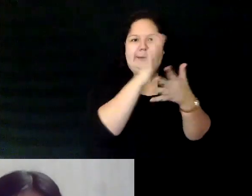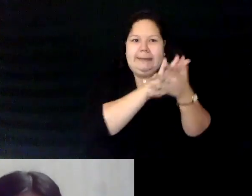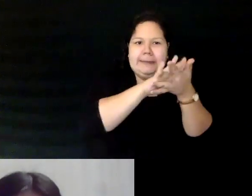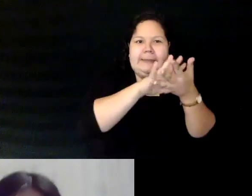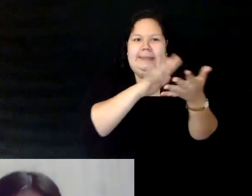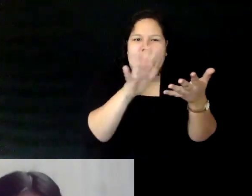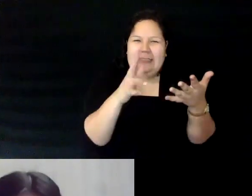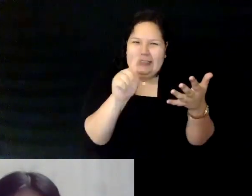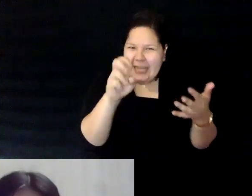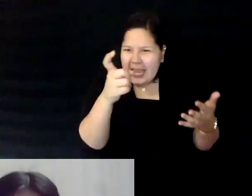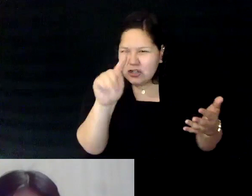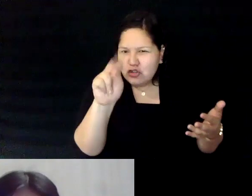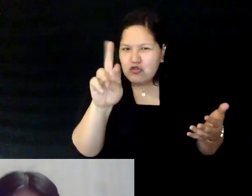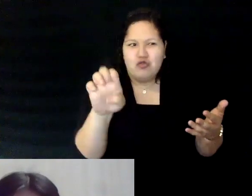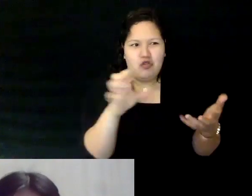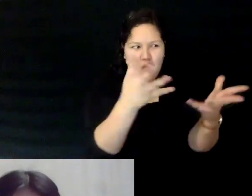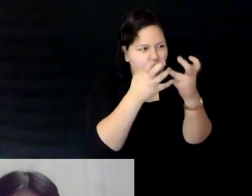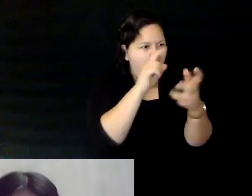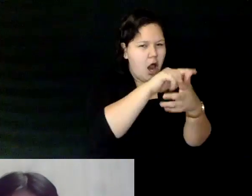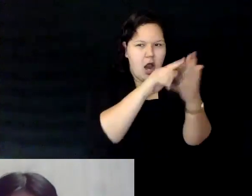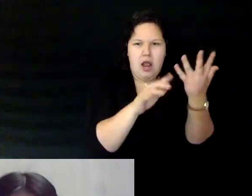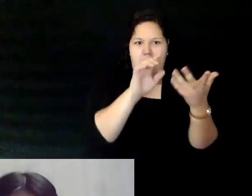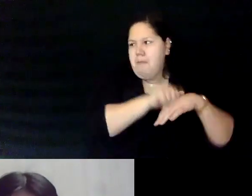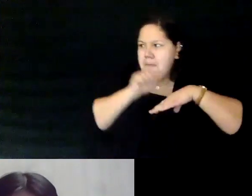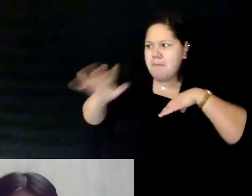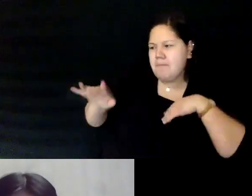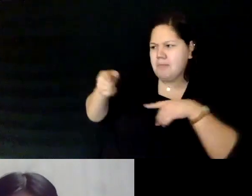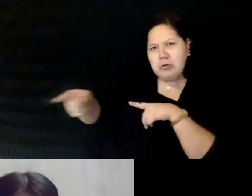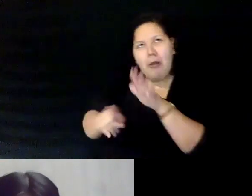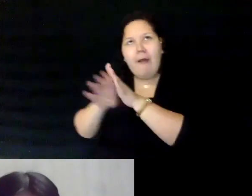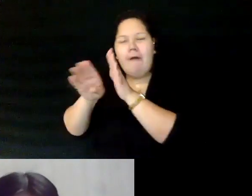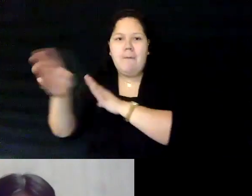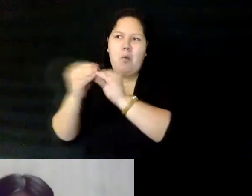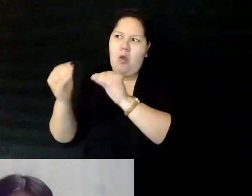as we kind of both like, as we kind of both develop visually and sonically.